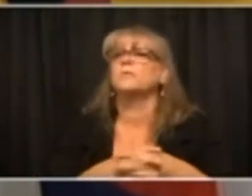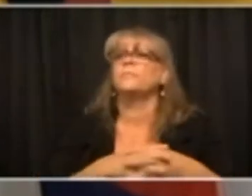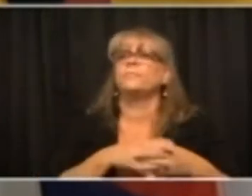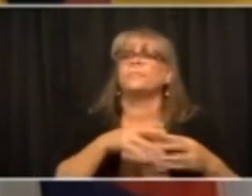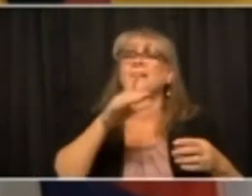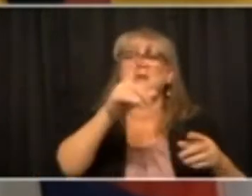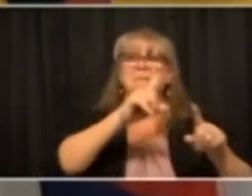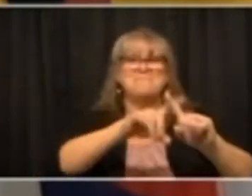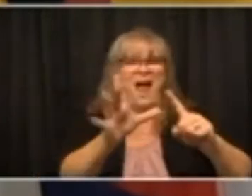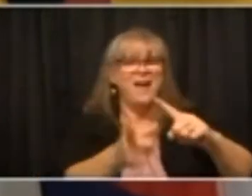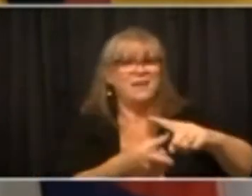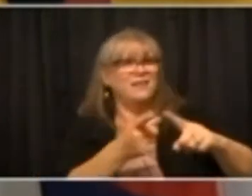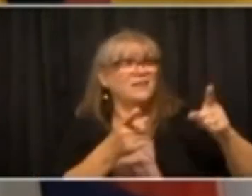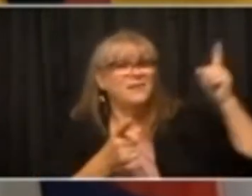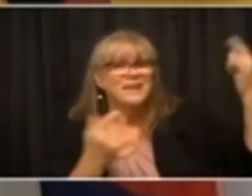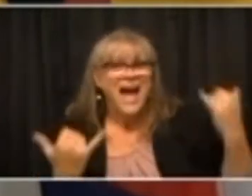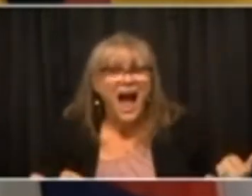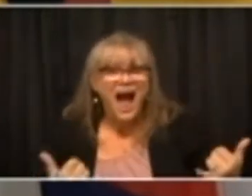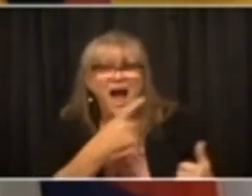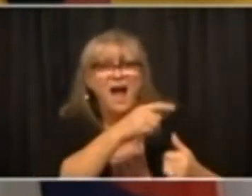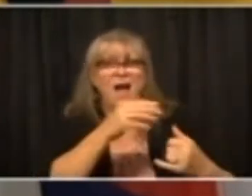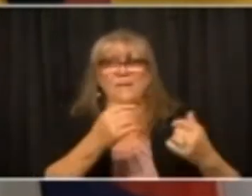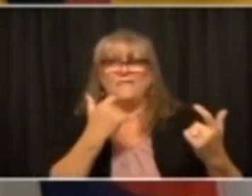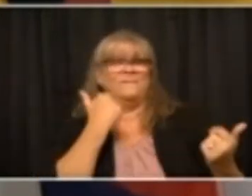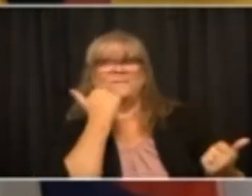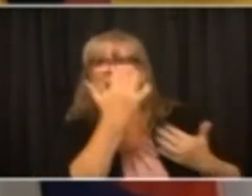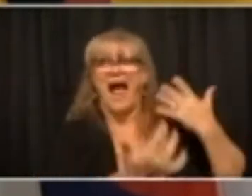it is going to have a difficult environment in particular for the